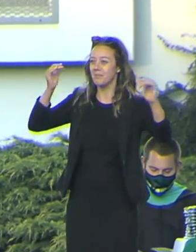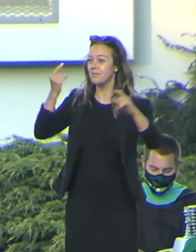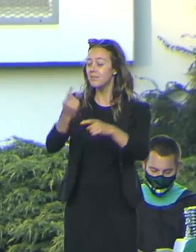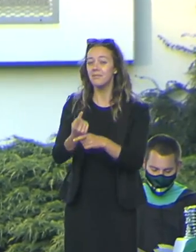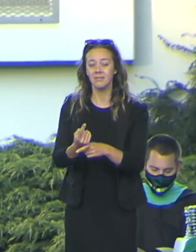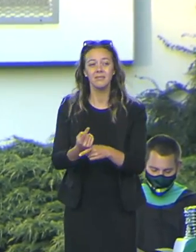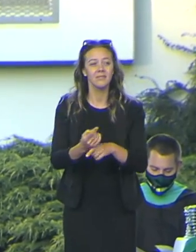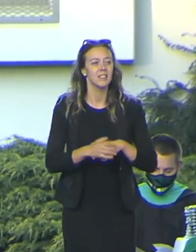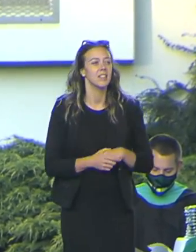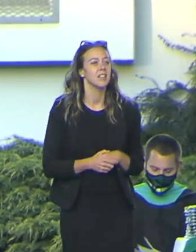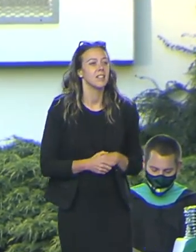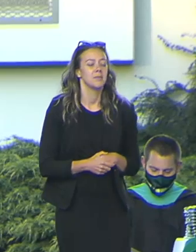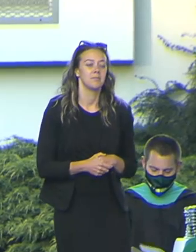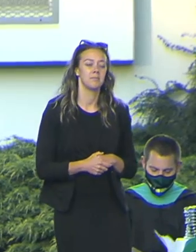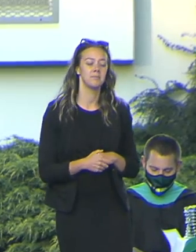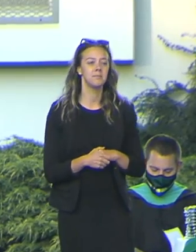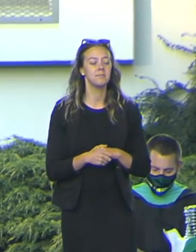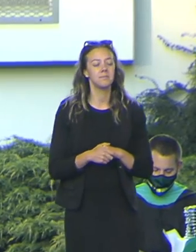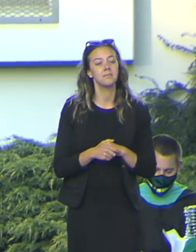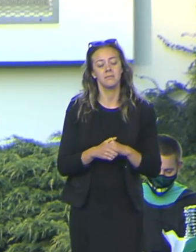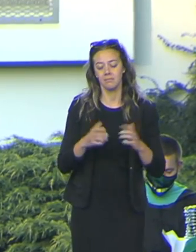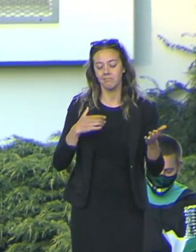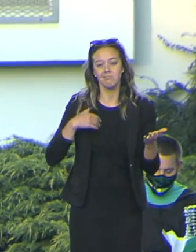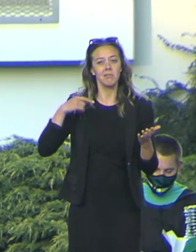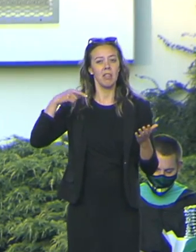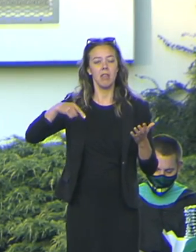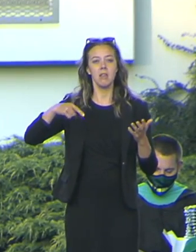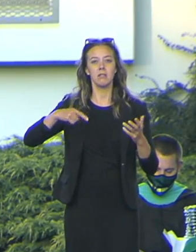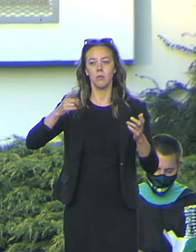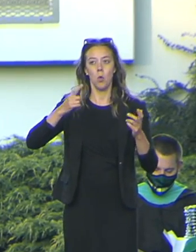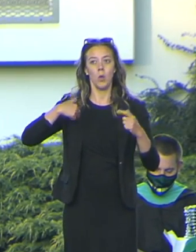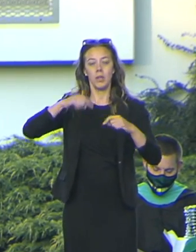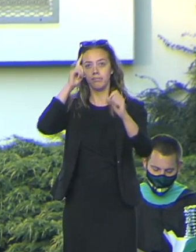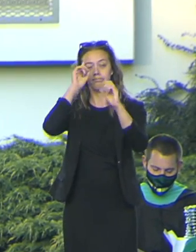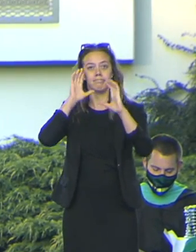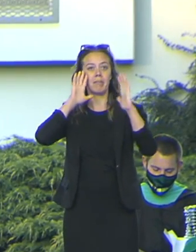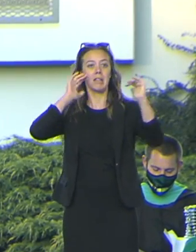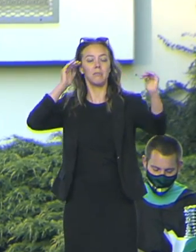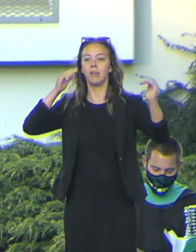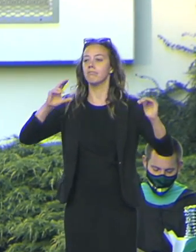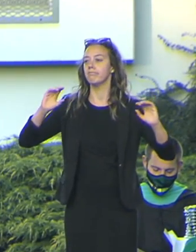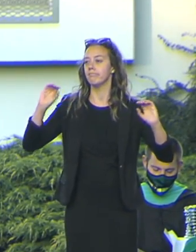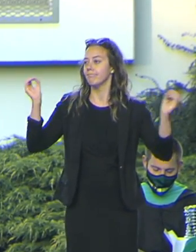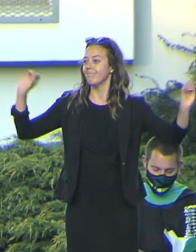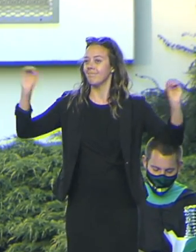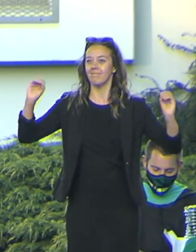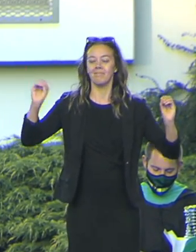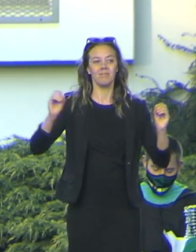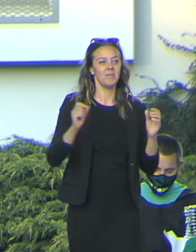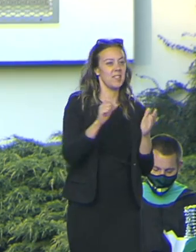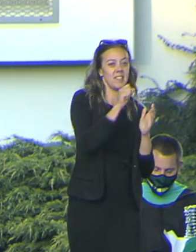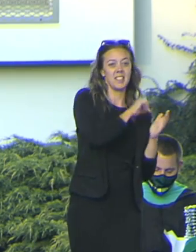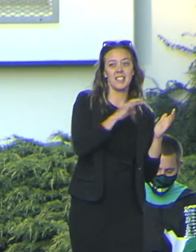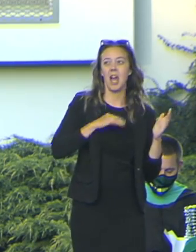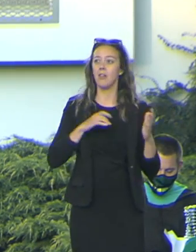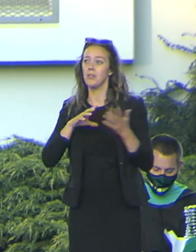started your Franklin journey. This was not the way we expected anyone students staff and families to experience the senior